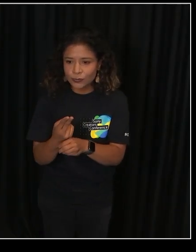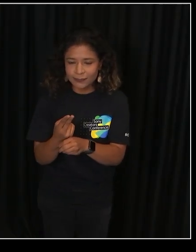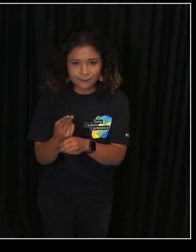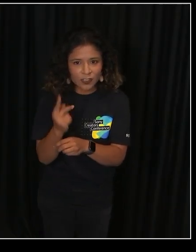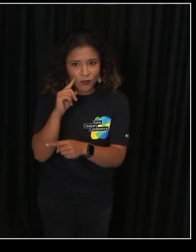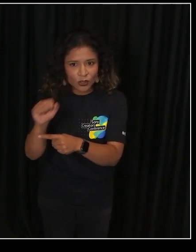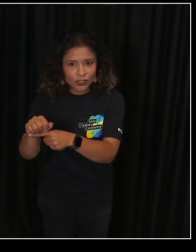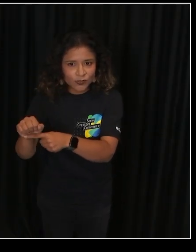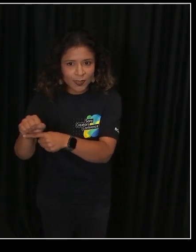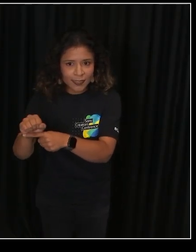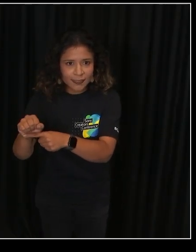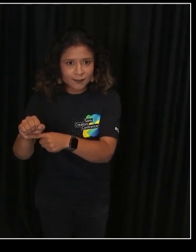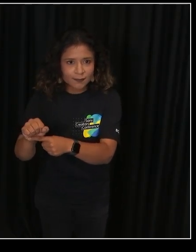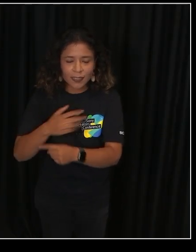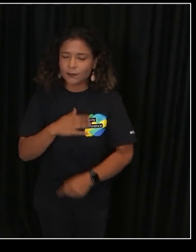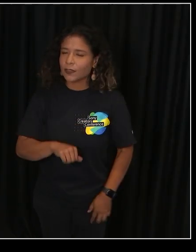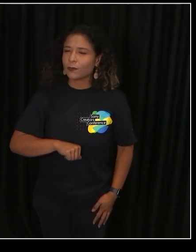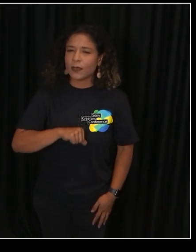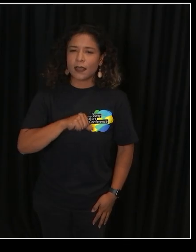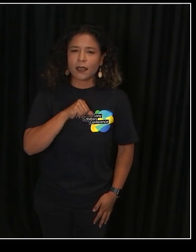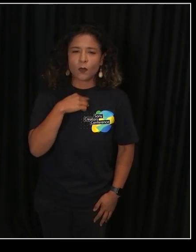So I'm really proud of the fact that we're able to share this.